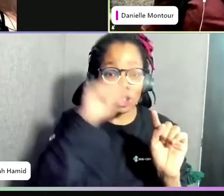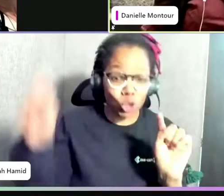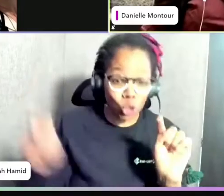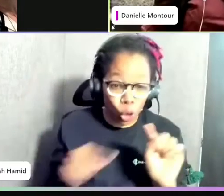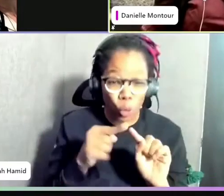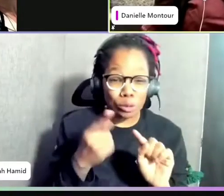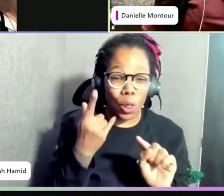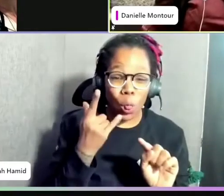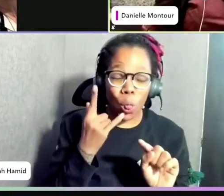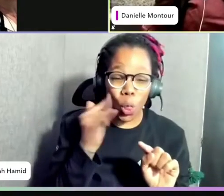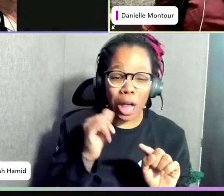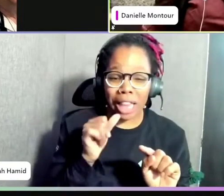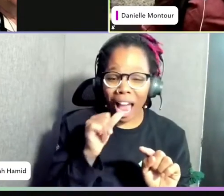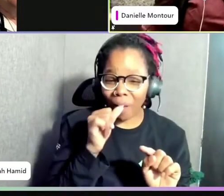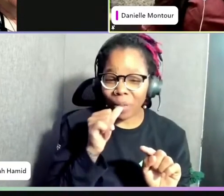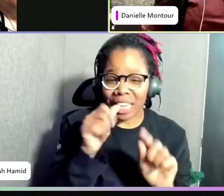anyone all. Peerk I always say